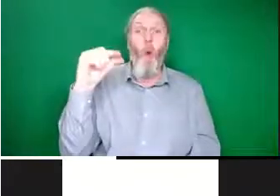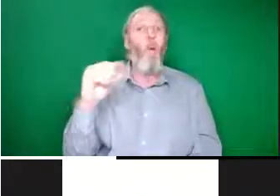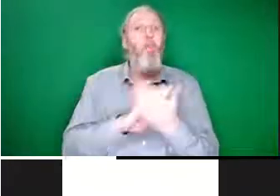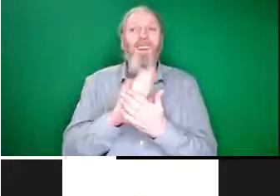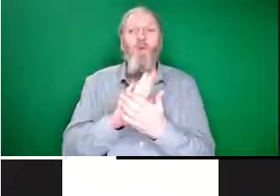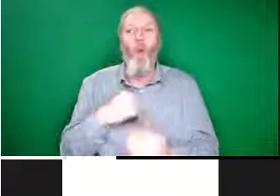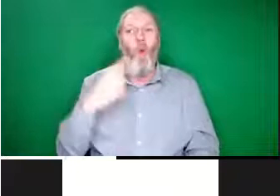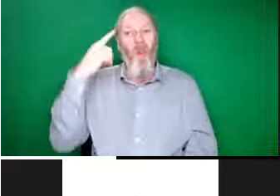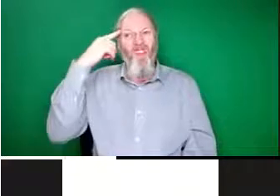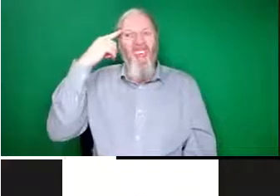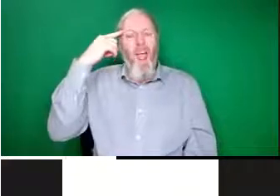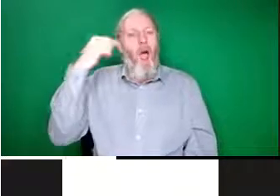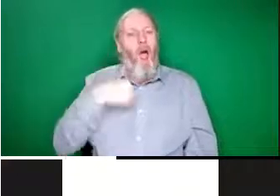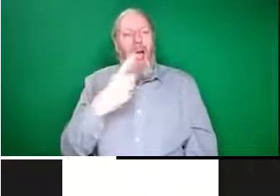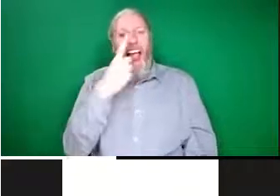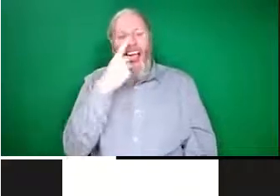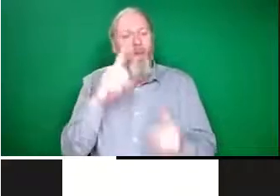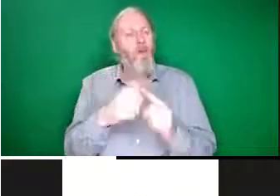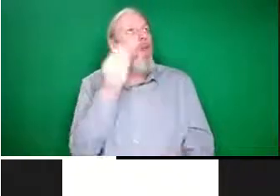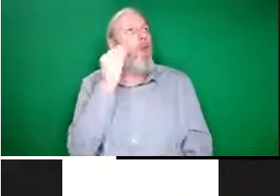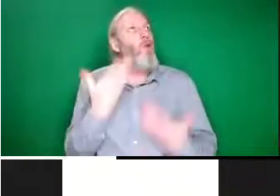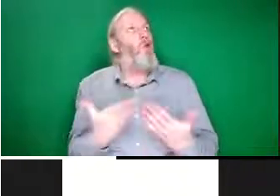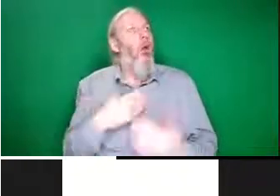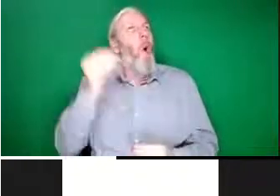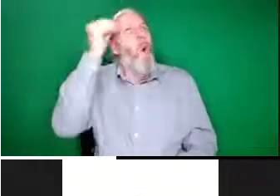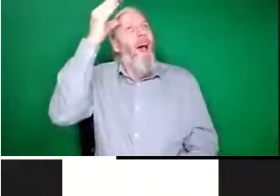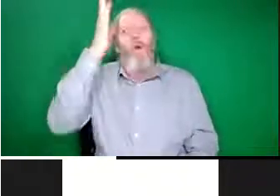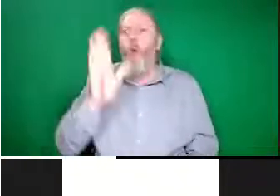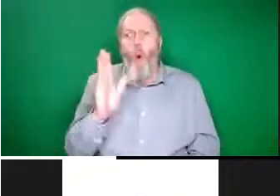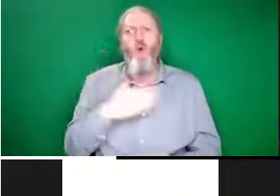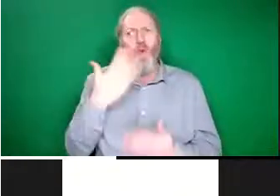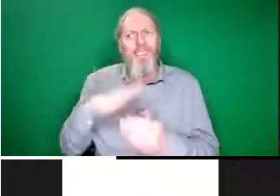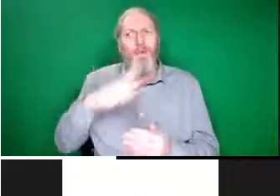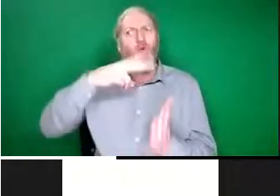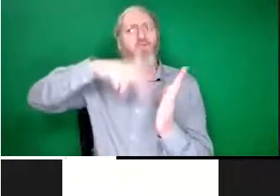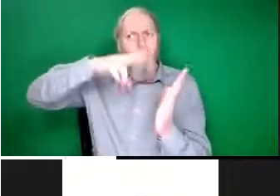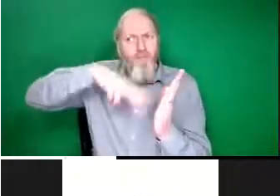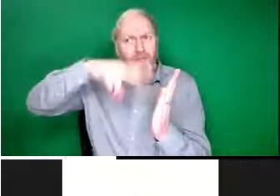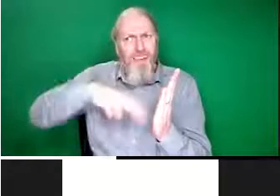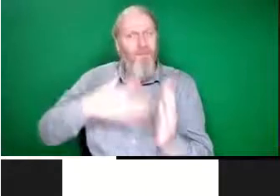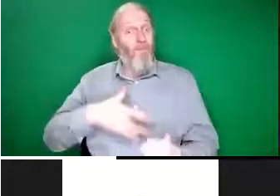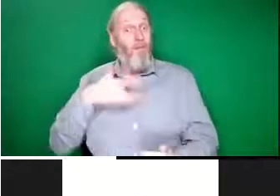bits of the content of the report. I hope that you will also take the opportunity to download it and read to yourselves.